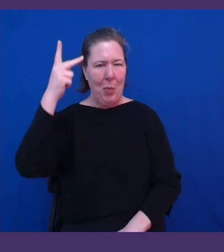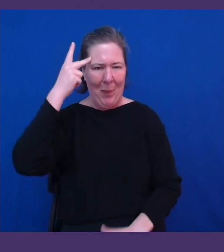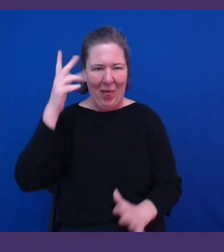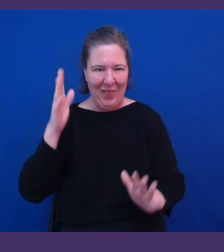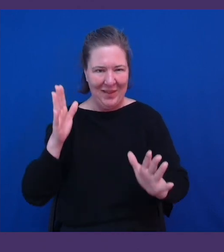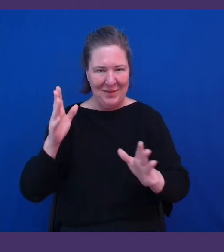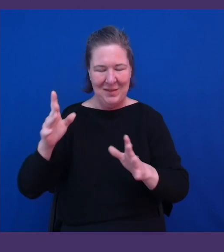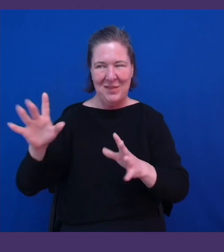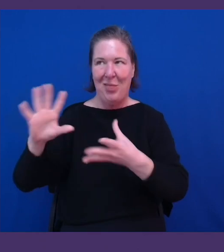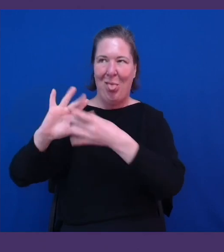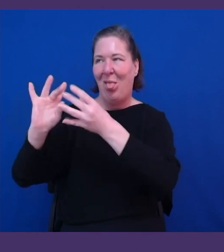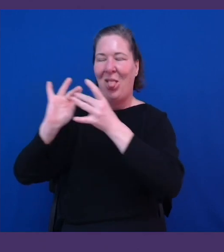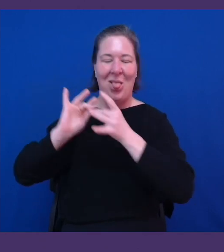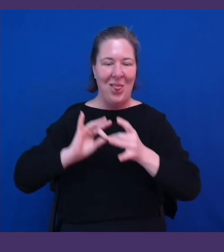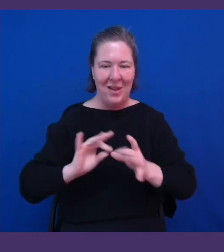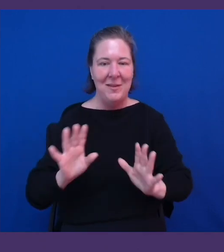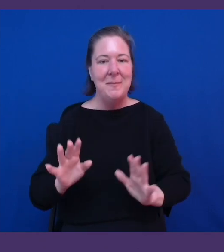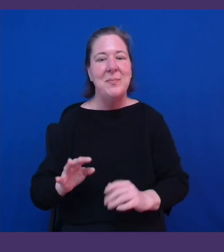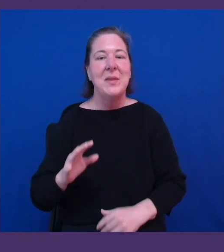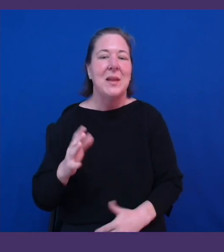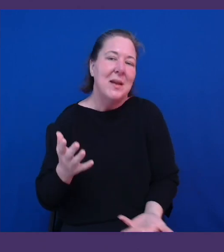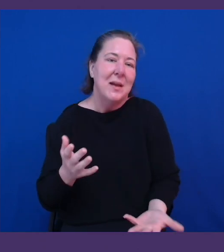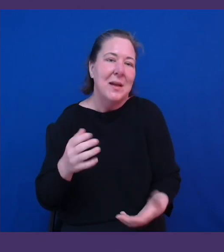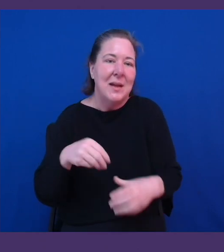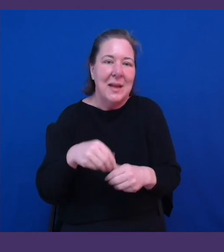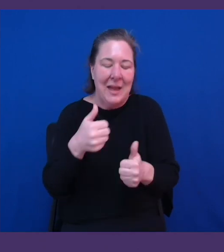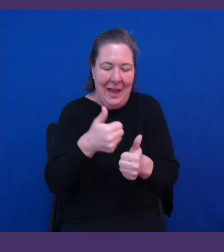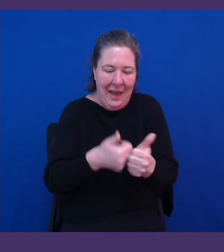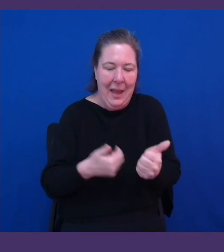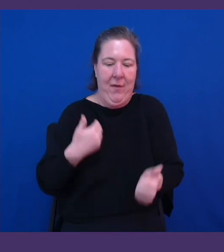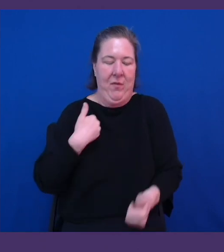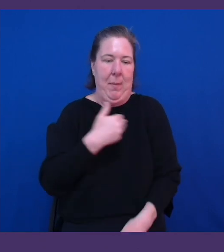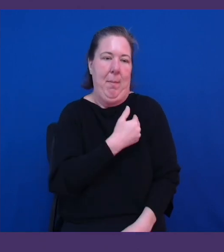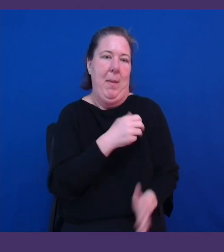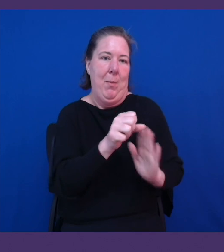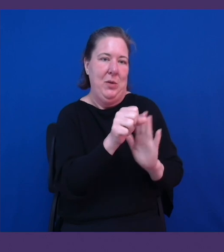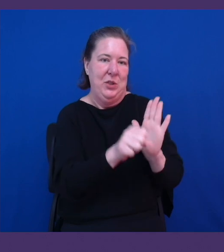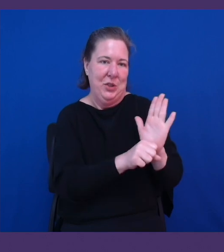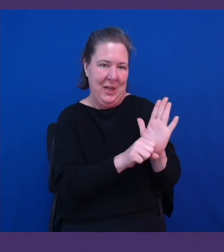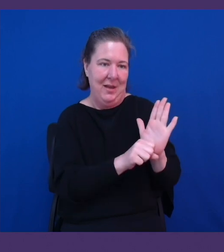And so, in every member state, there is 1, 2, 3, 4,